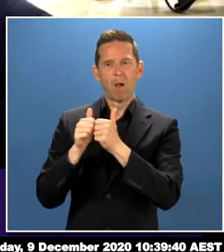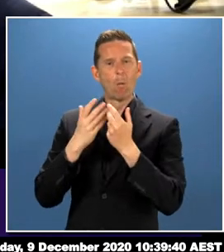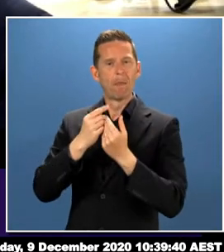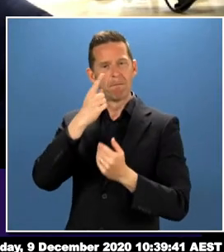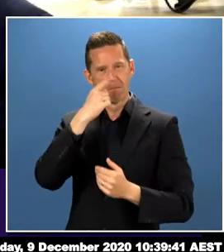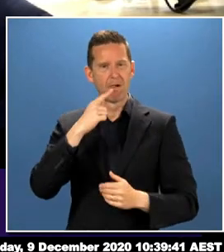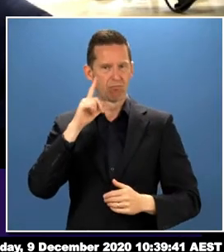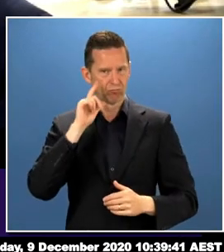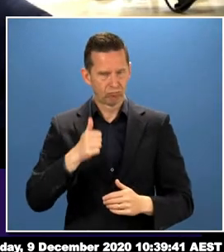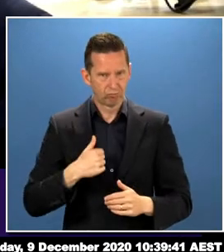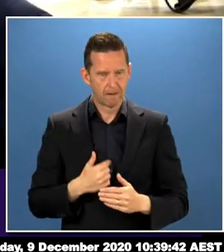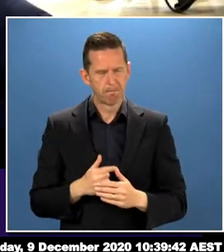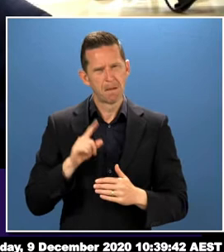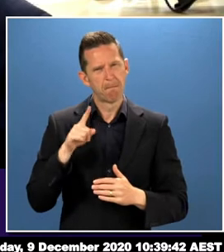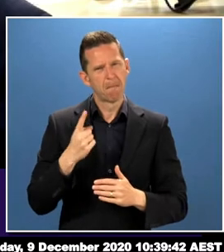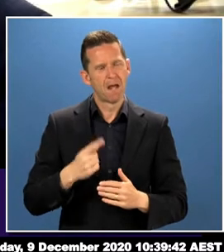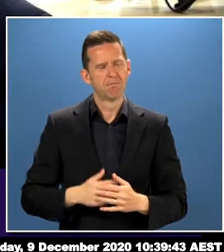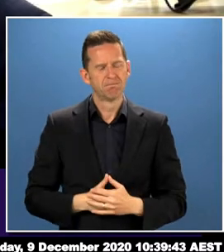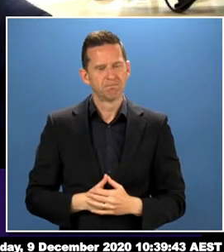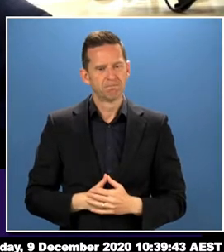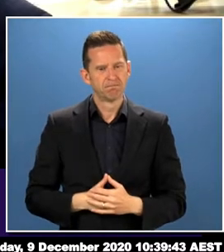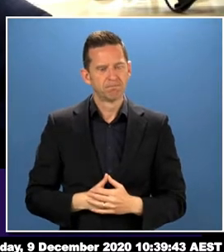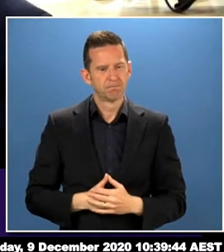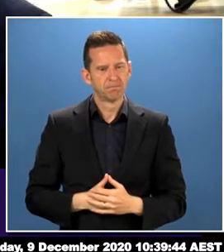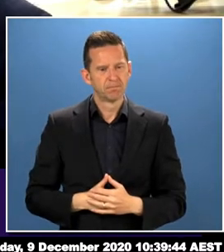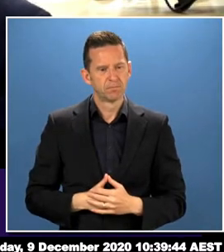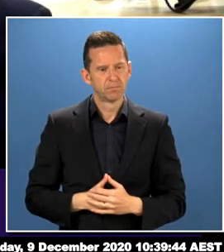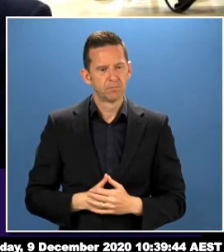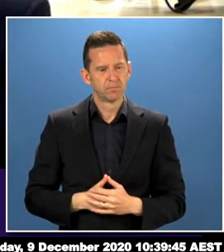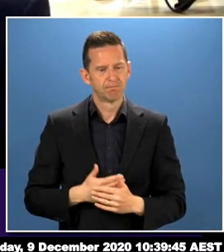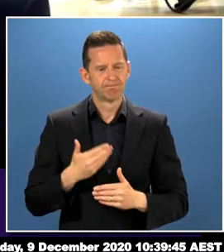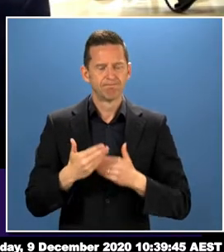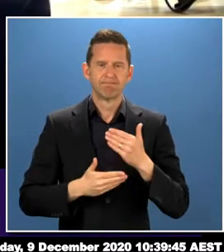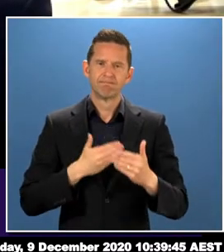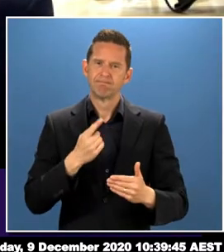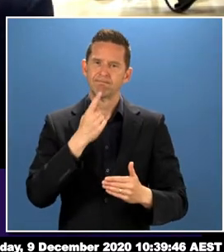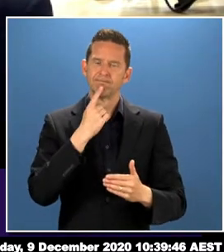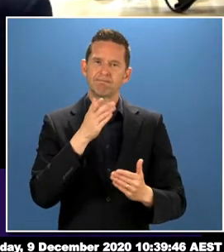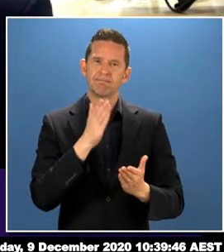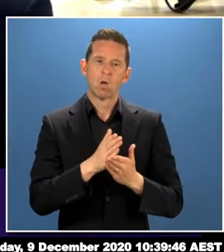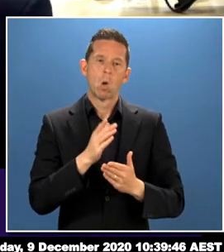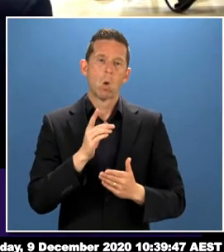But it got to the point, because, you know, I try and walk around as